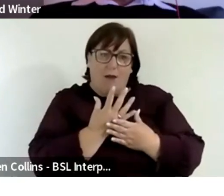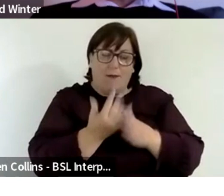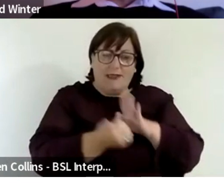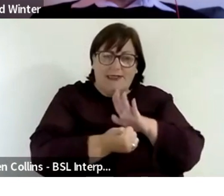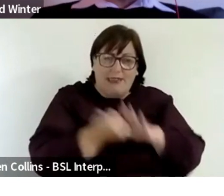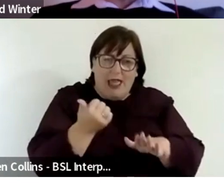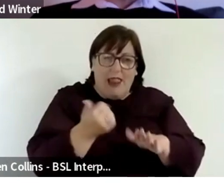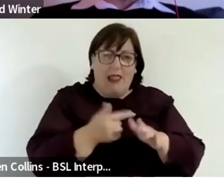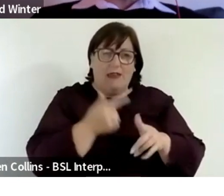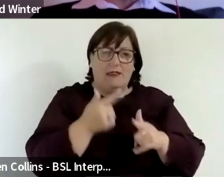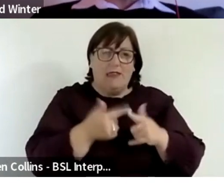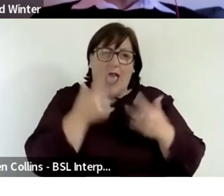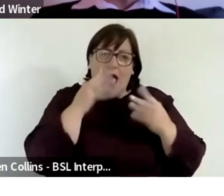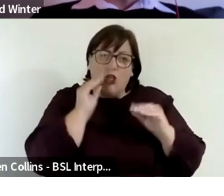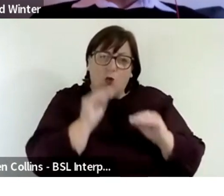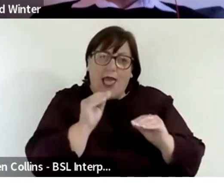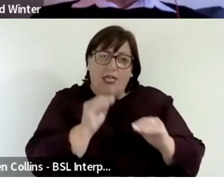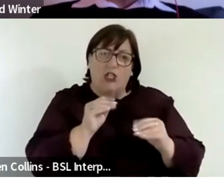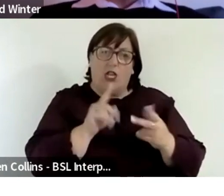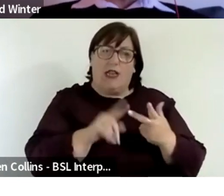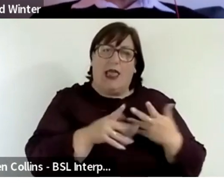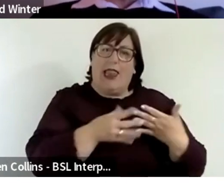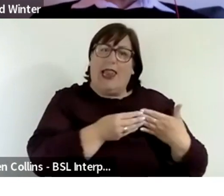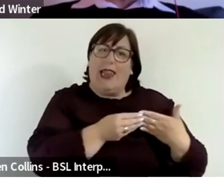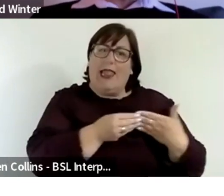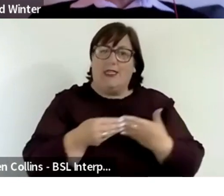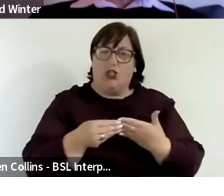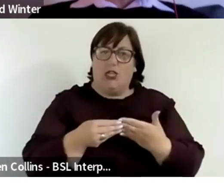The slide shows you a few examples of some of the things we do in schools.